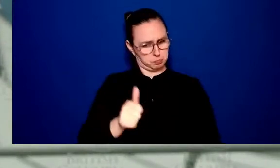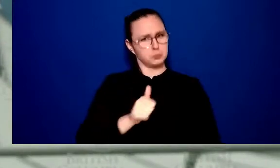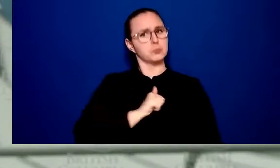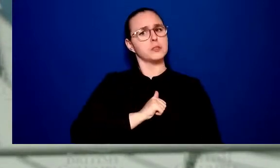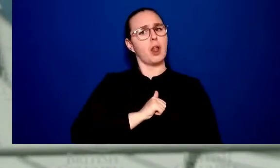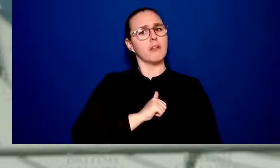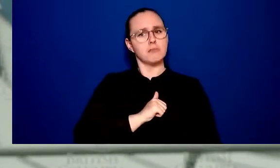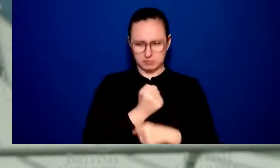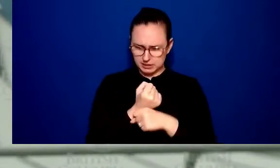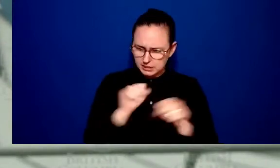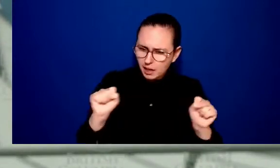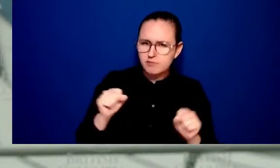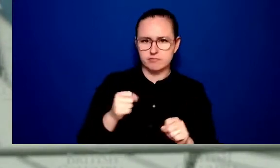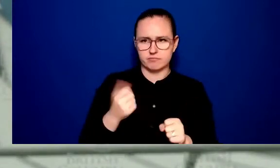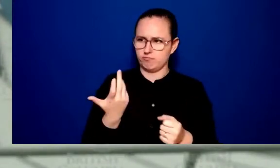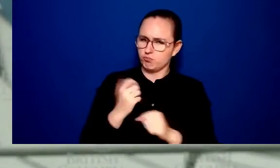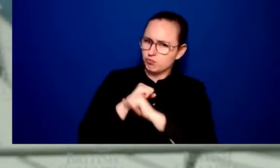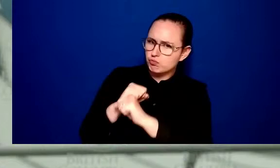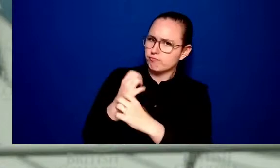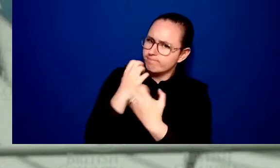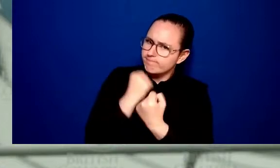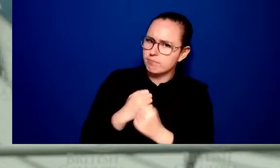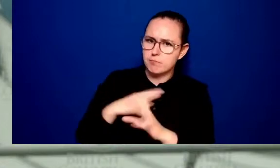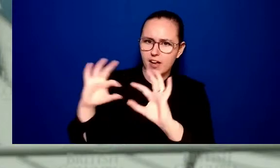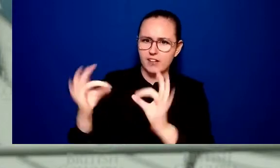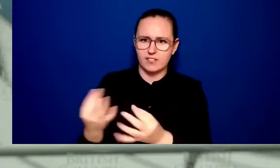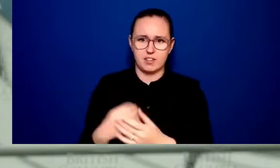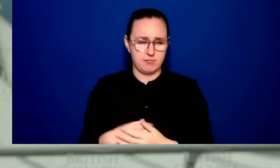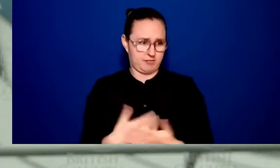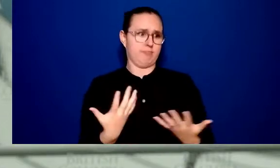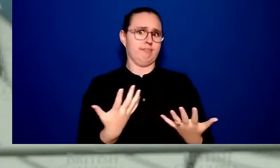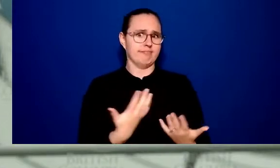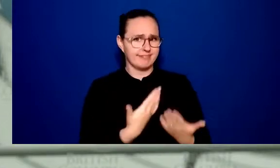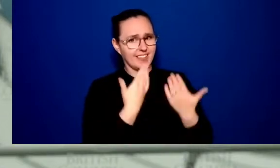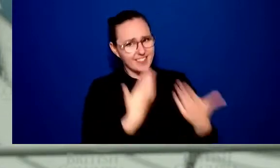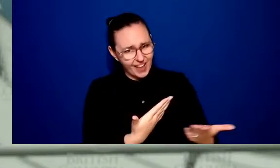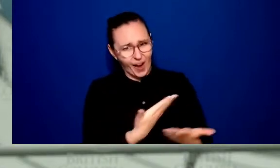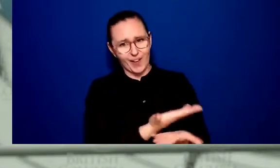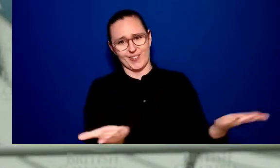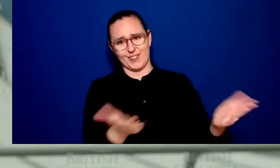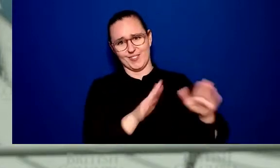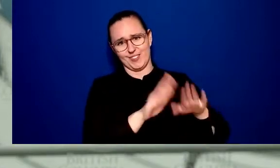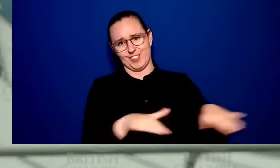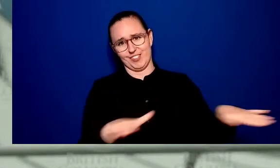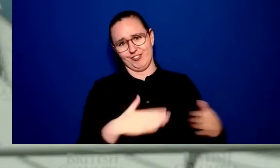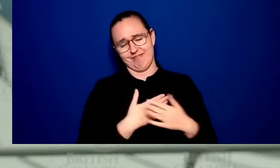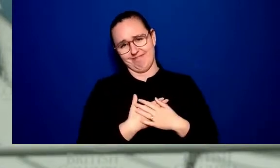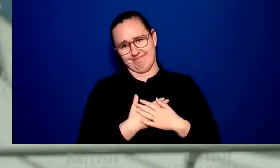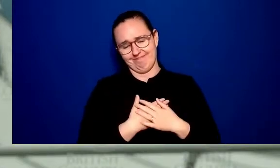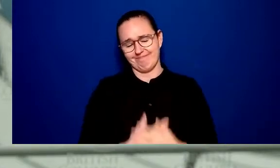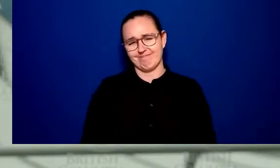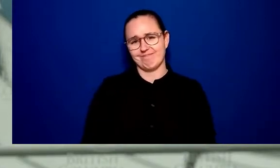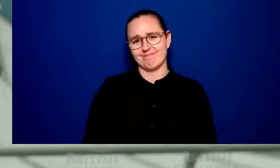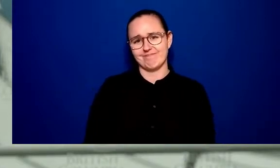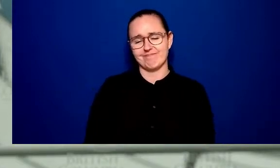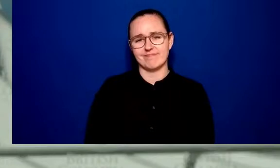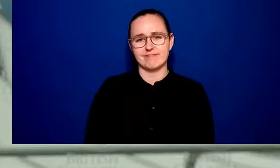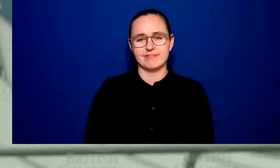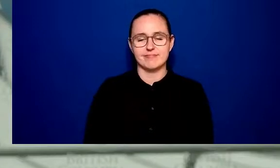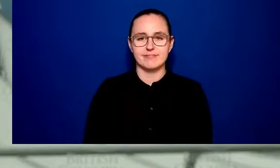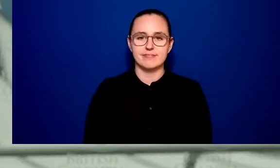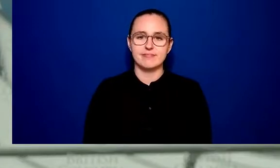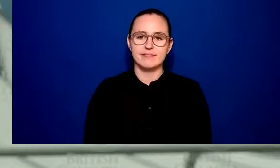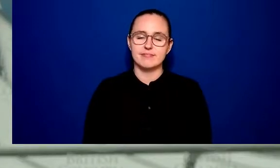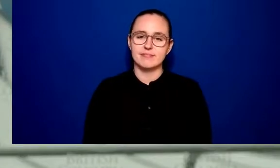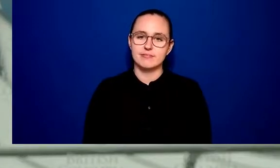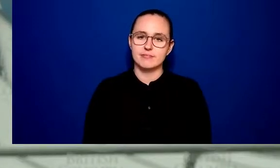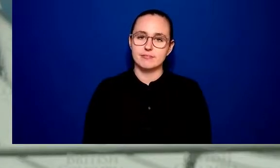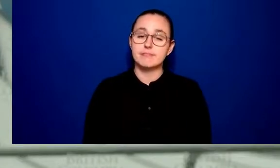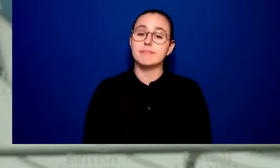thank you. We are also, as you